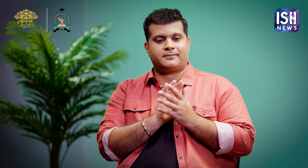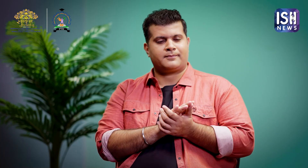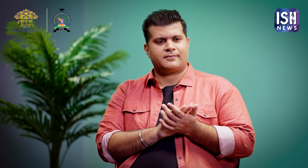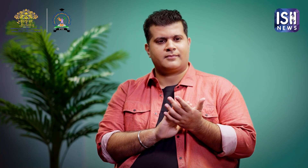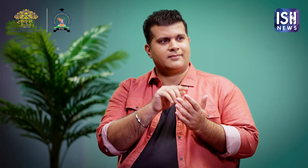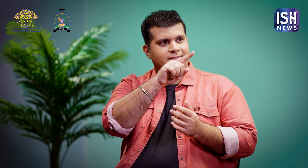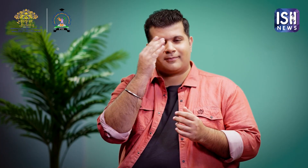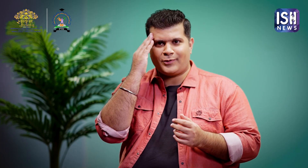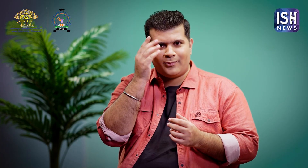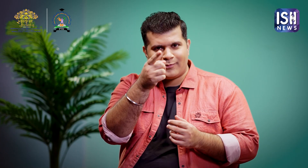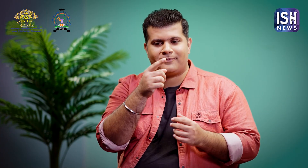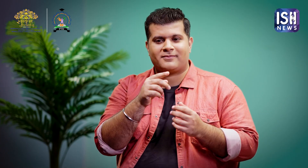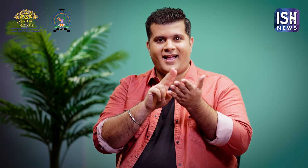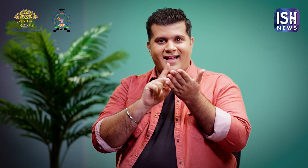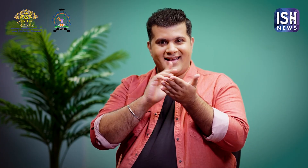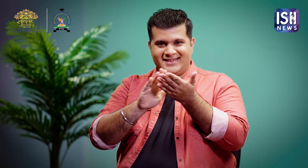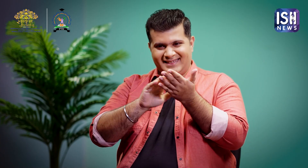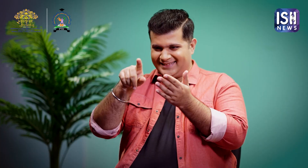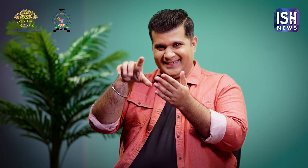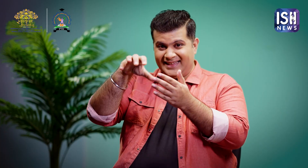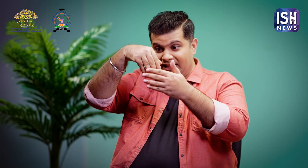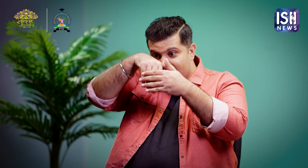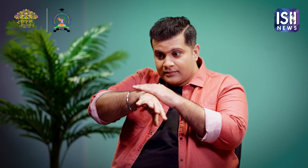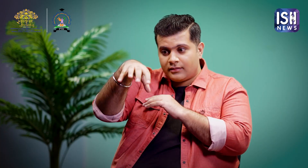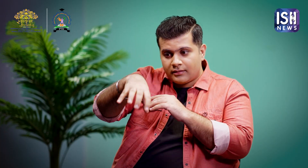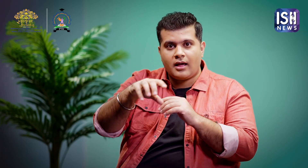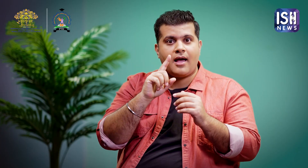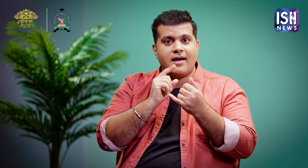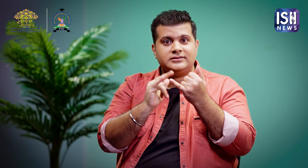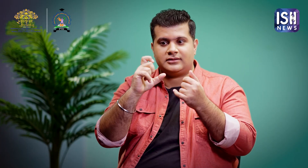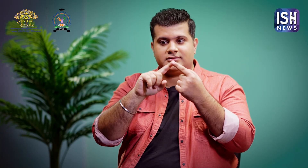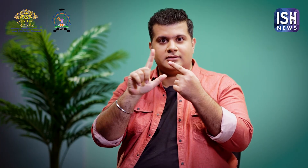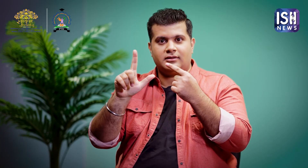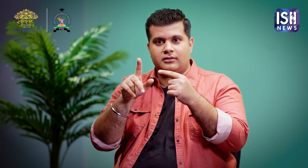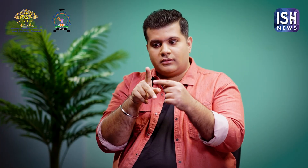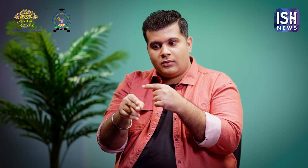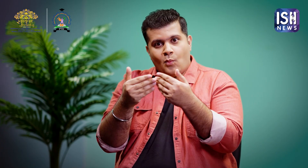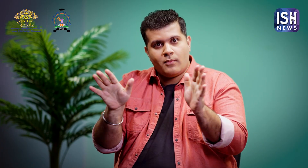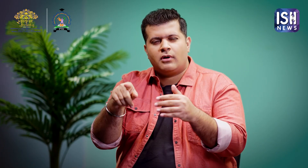Alright. As you know, the ISL Cell at NIHH was launched